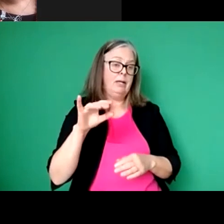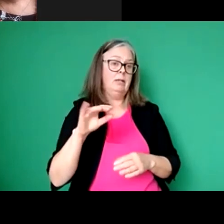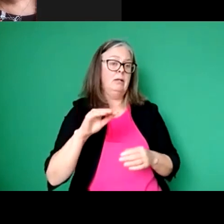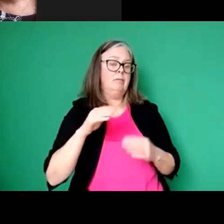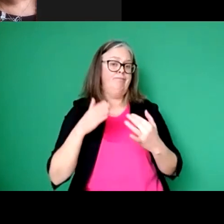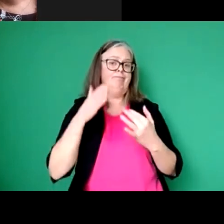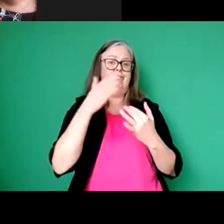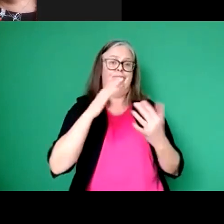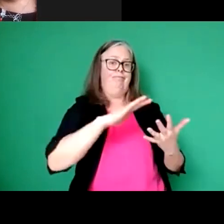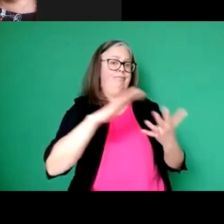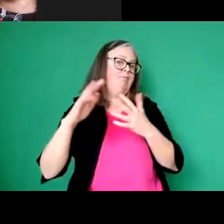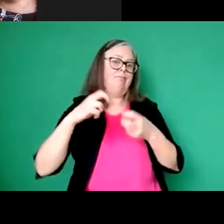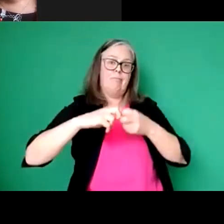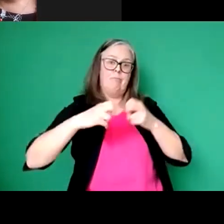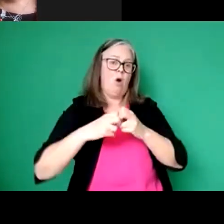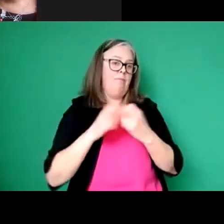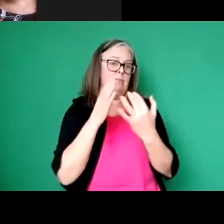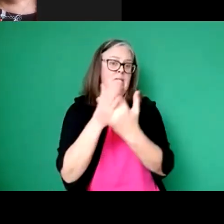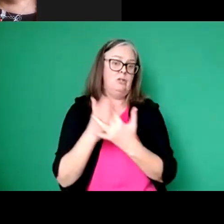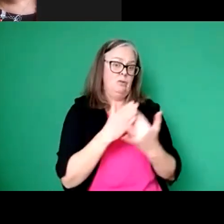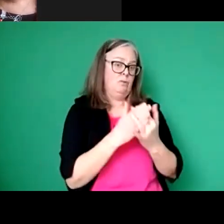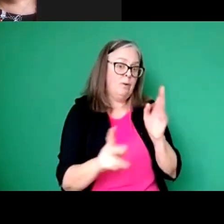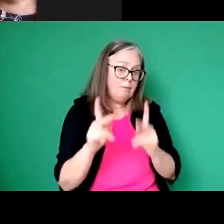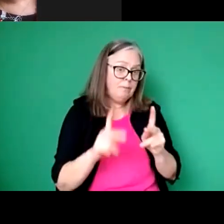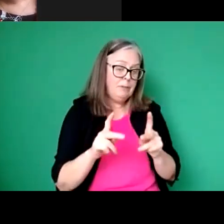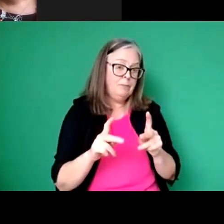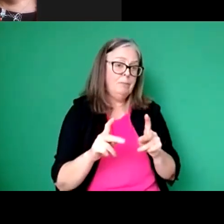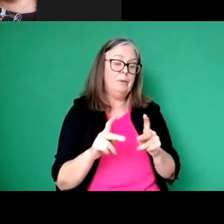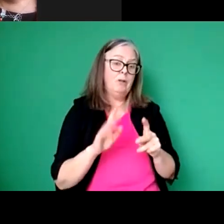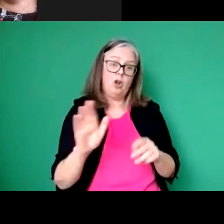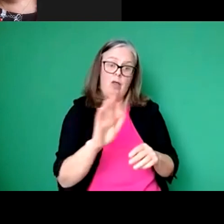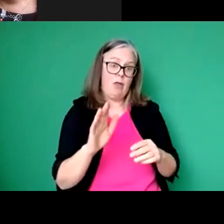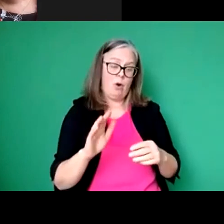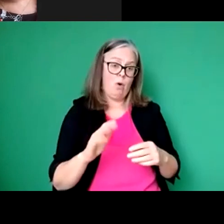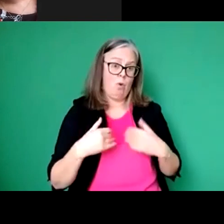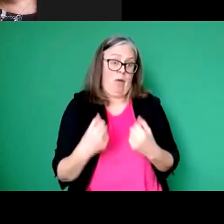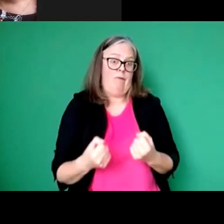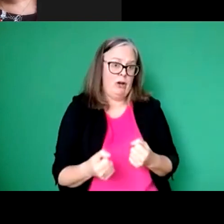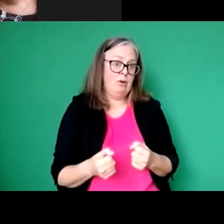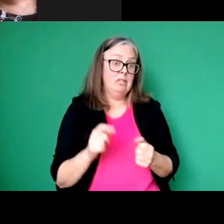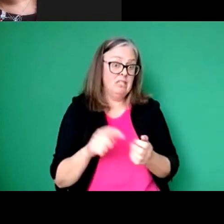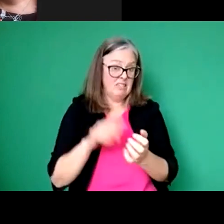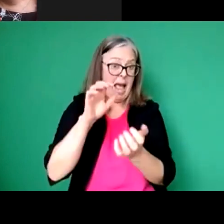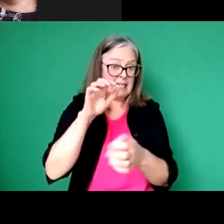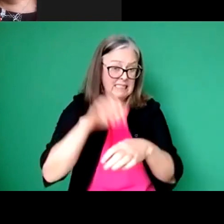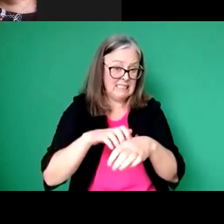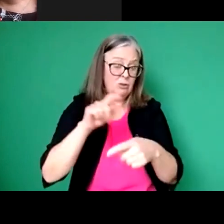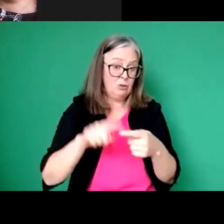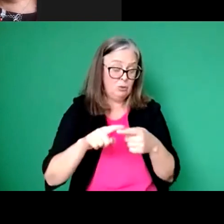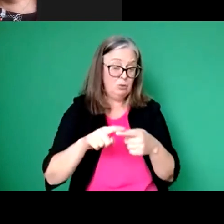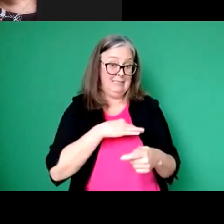terms of disrupting passenger um welfare sometimes even biting the crew fighting members of the crew